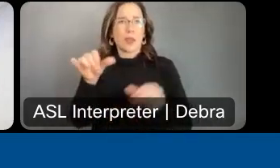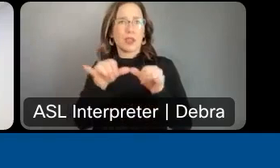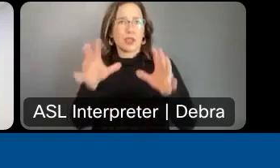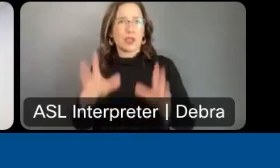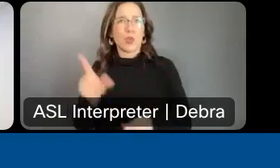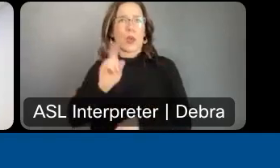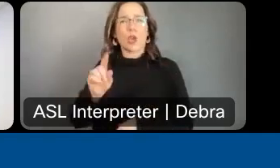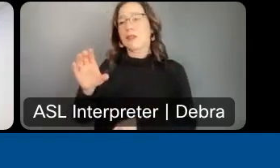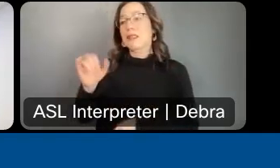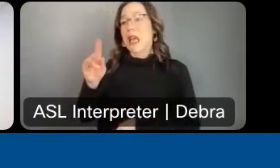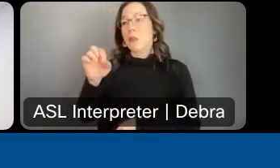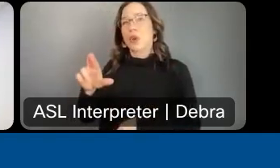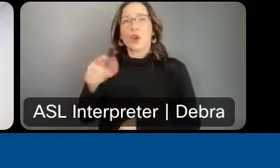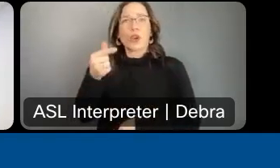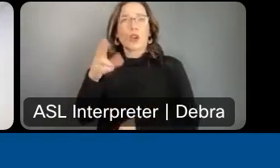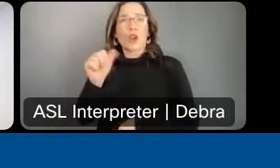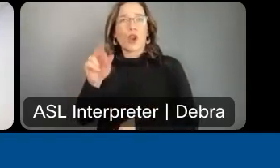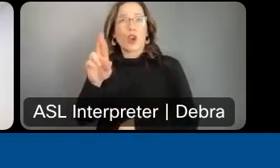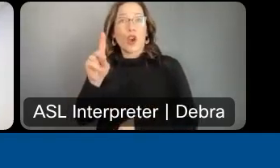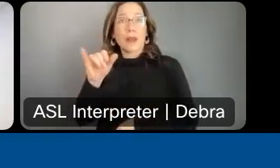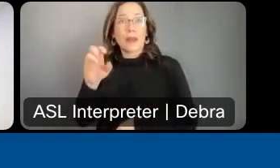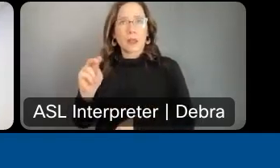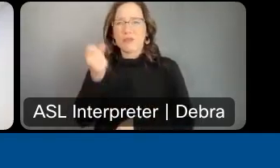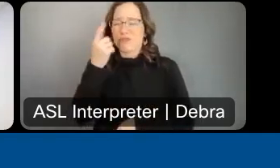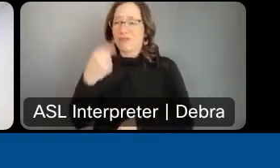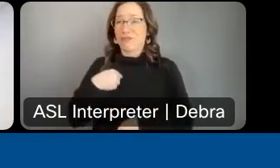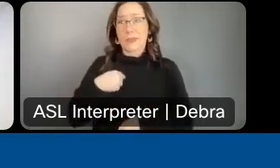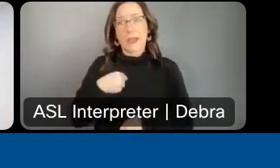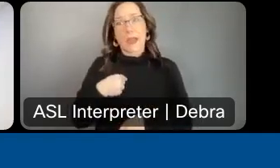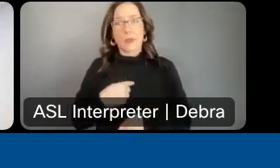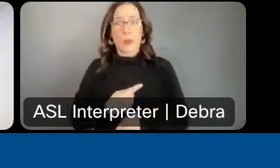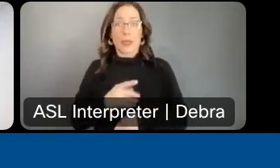My role in this was really just as a foot soldier to represent the